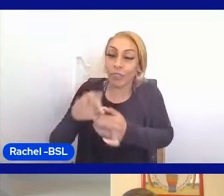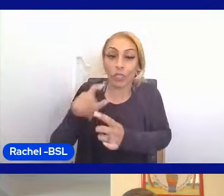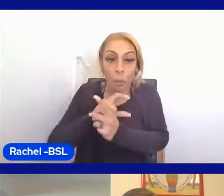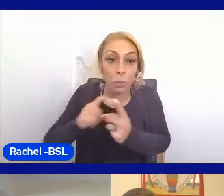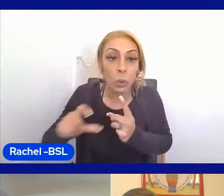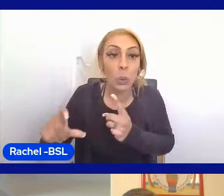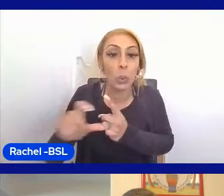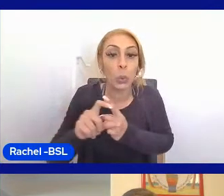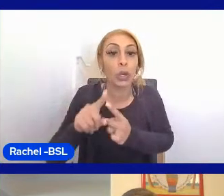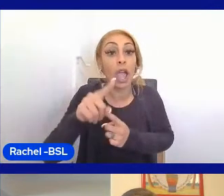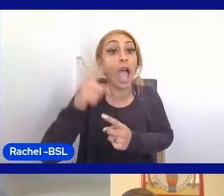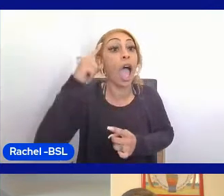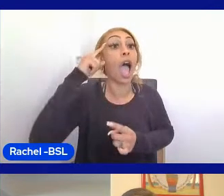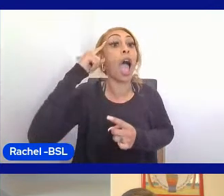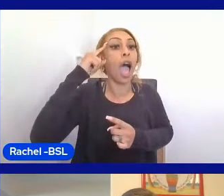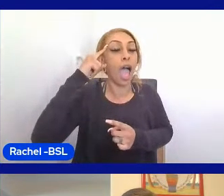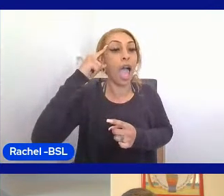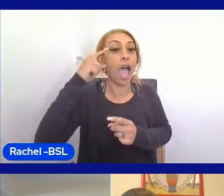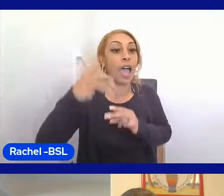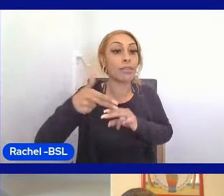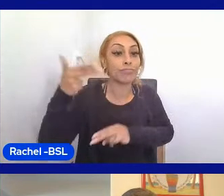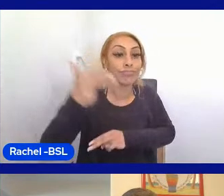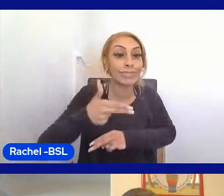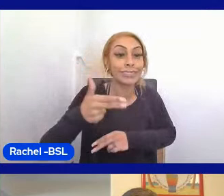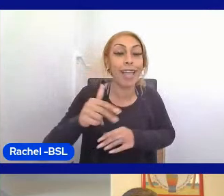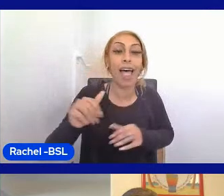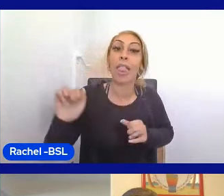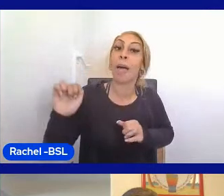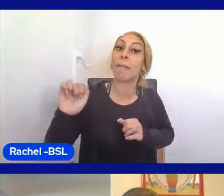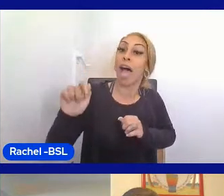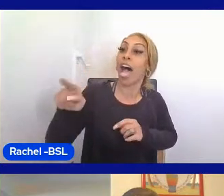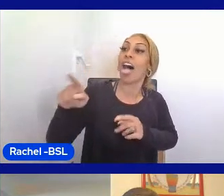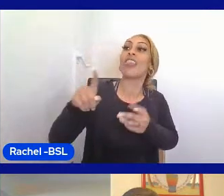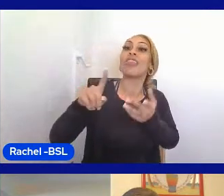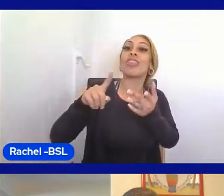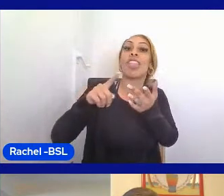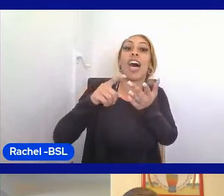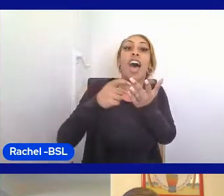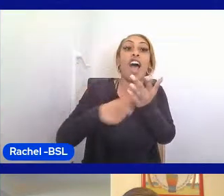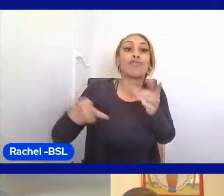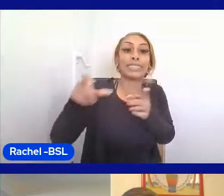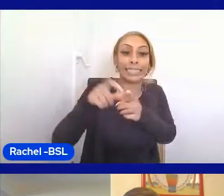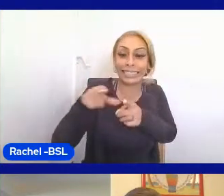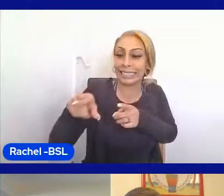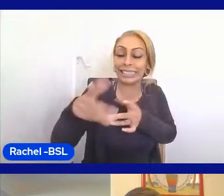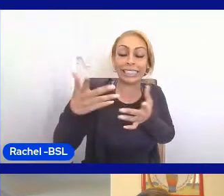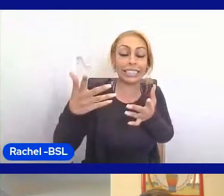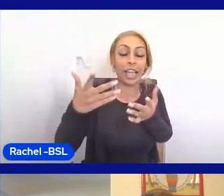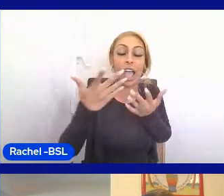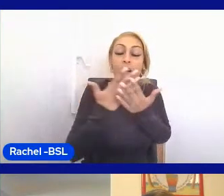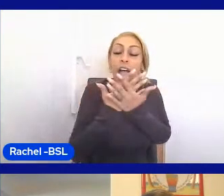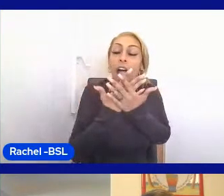we could do, to reduce the time but make that experience immersive and community focused, this opportunity came up with